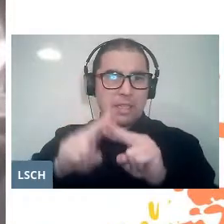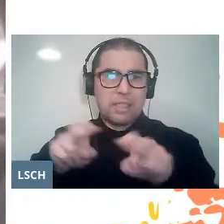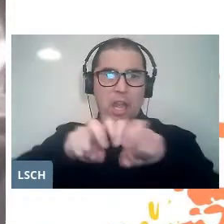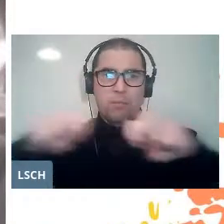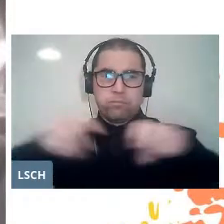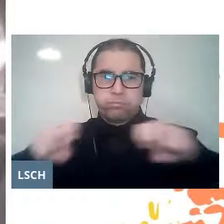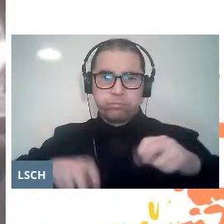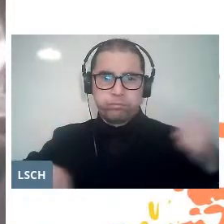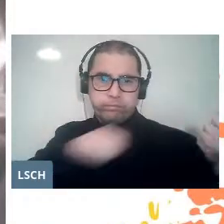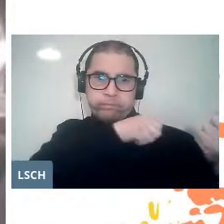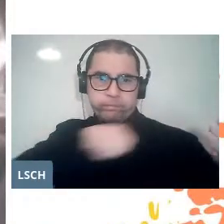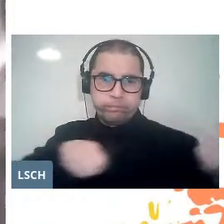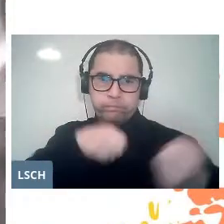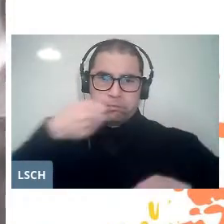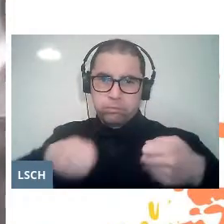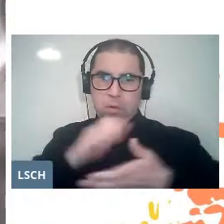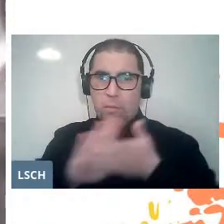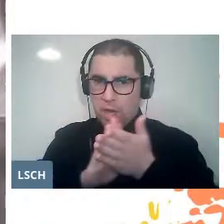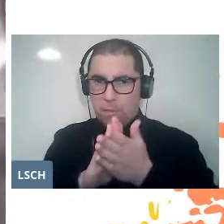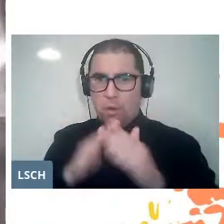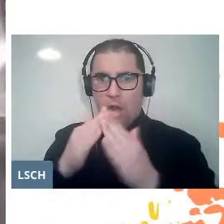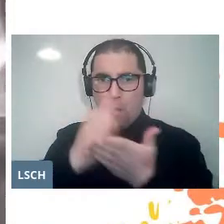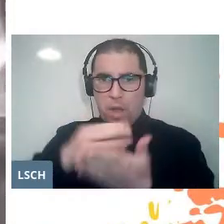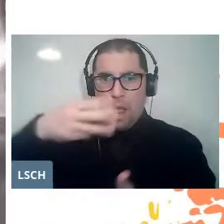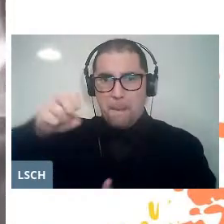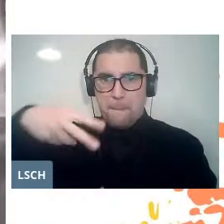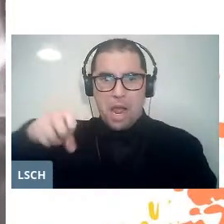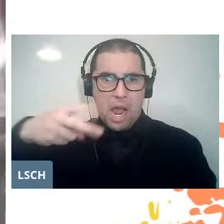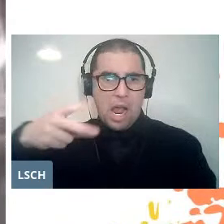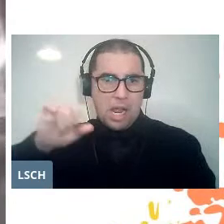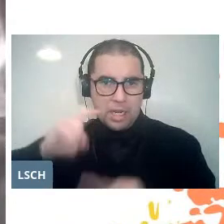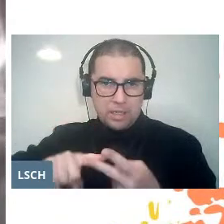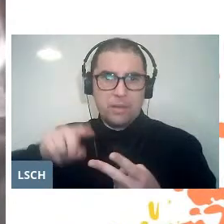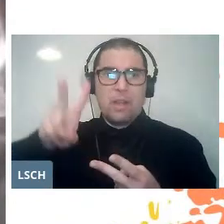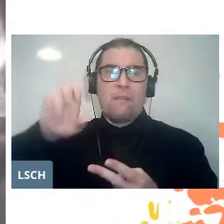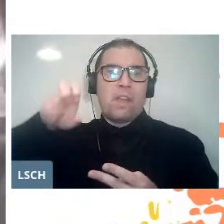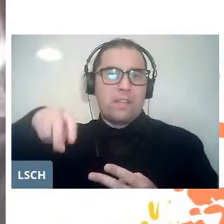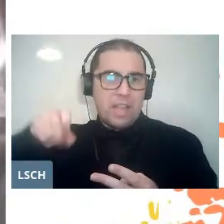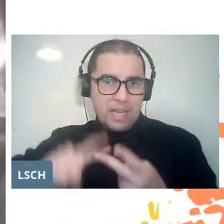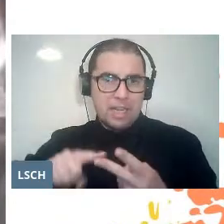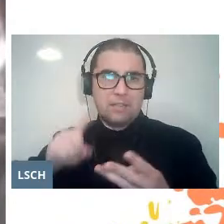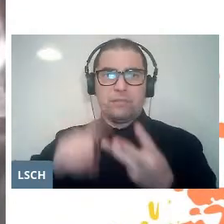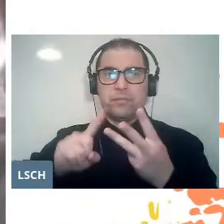For example, the Mannhein school, the Vienna school, the Berlin school